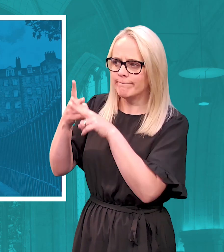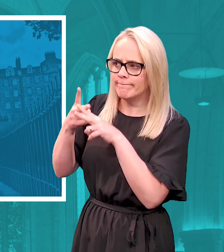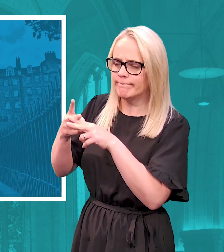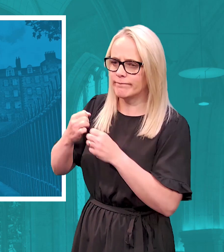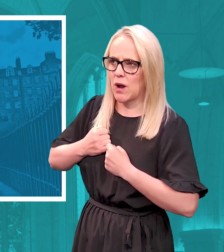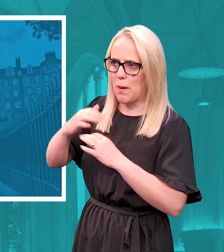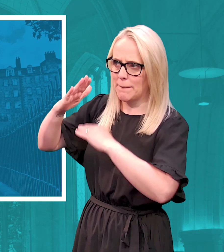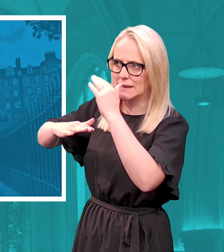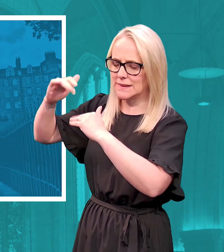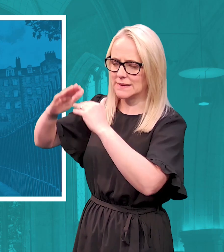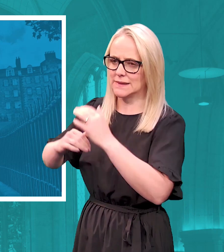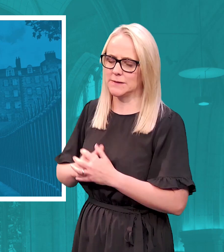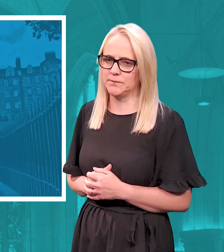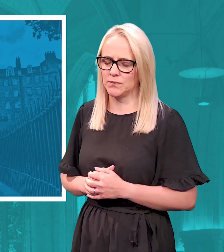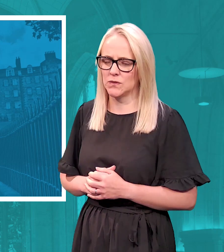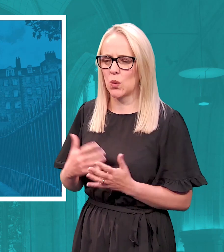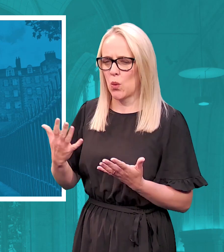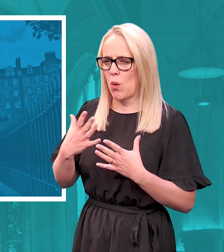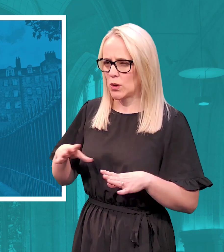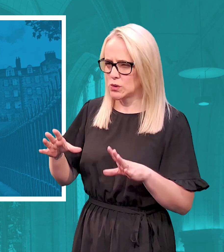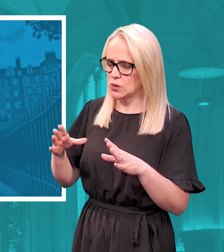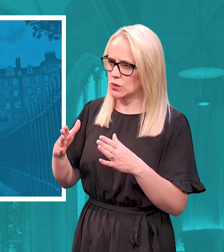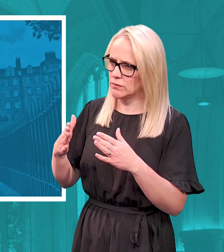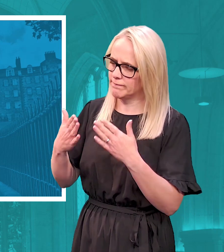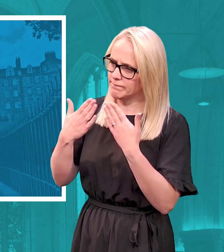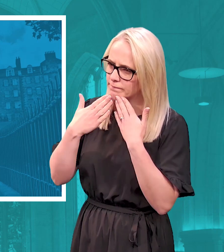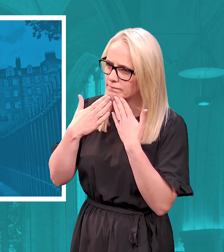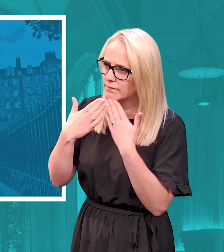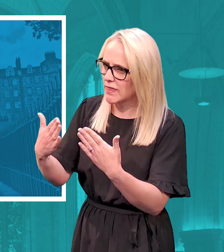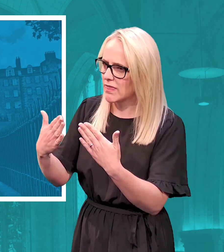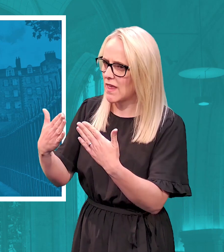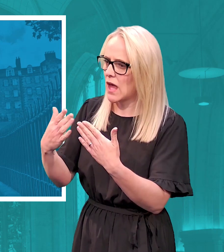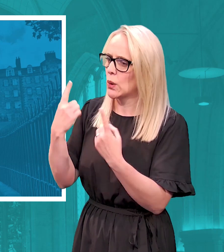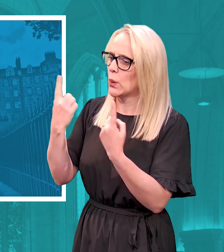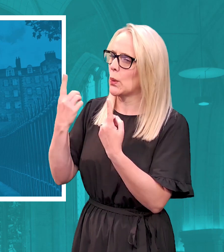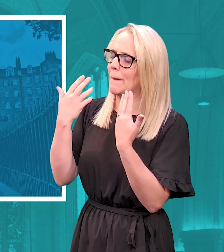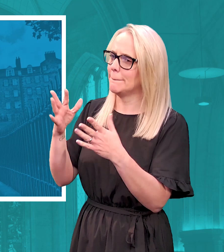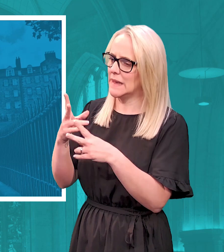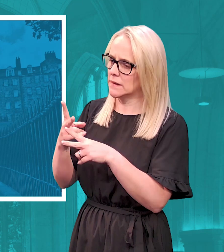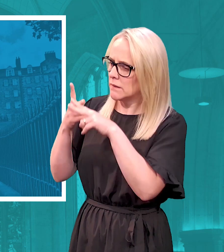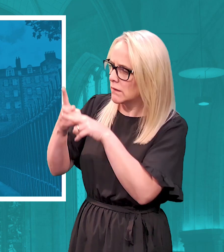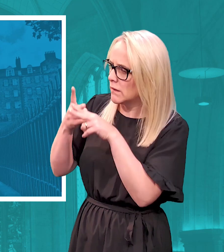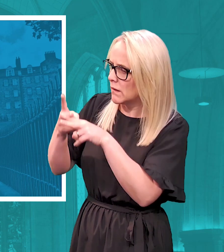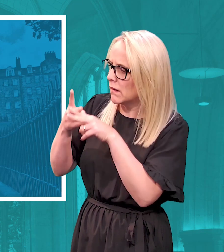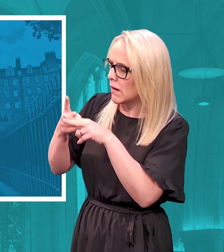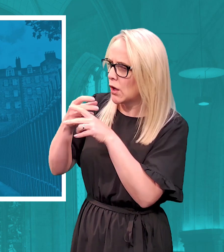So let me start by thanking all those who have managed the church's estate over the last year,